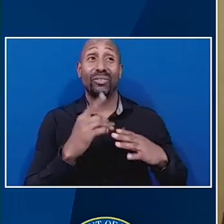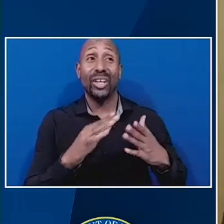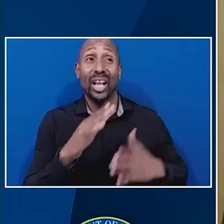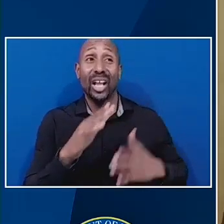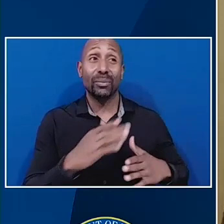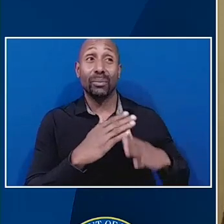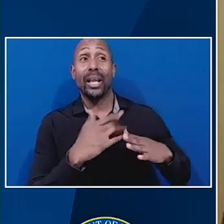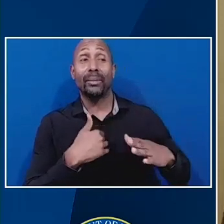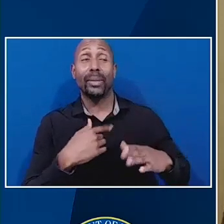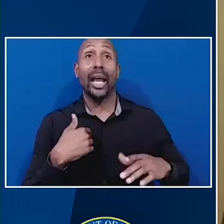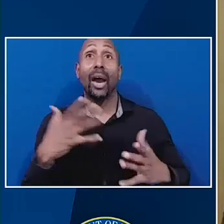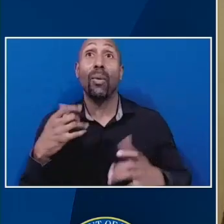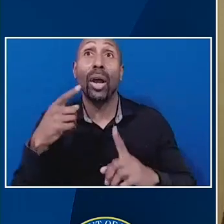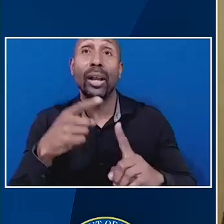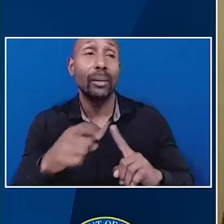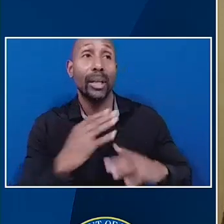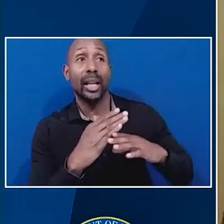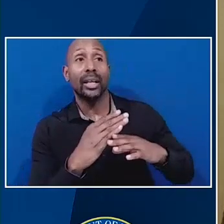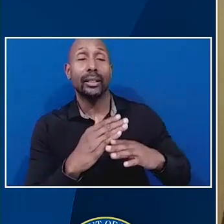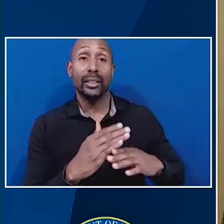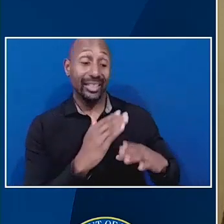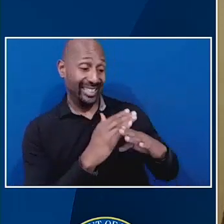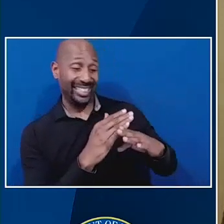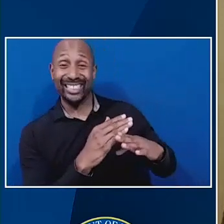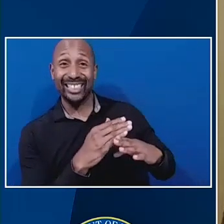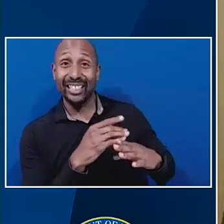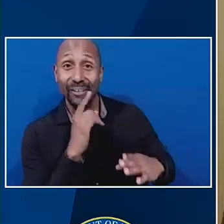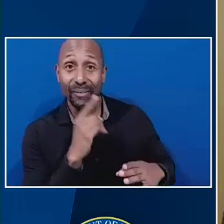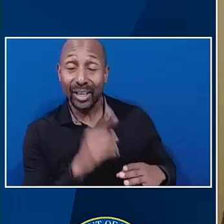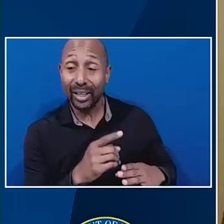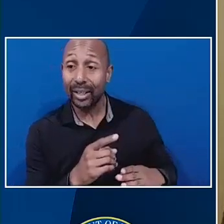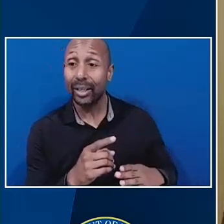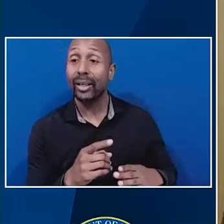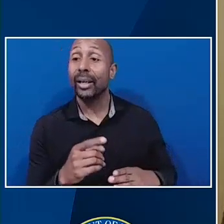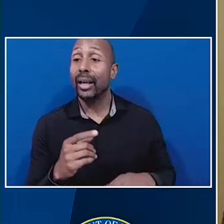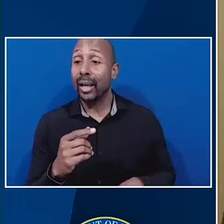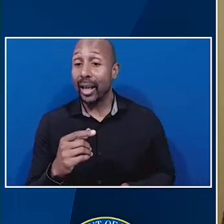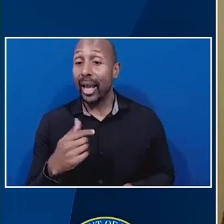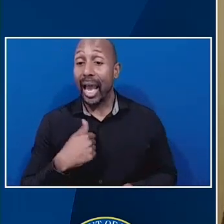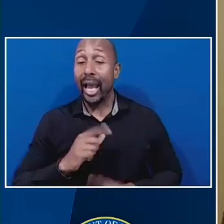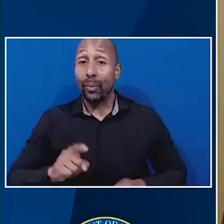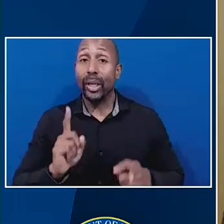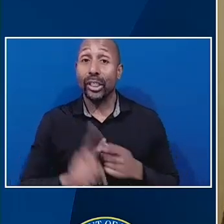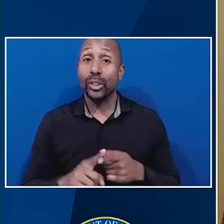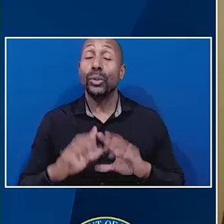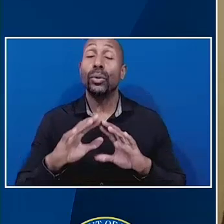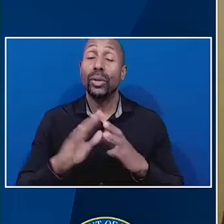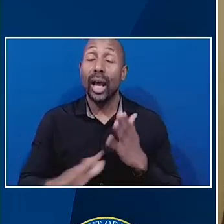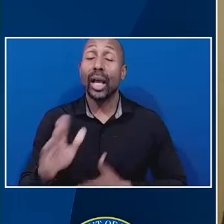Last semester, I did the only thing I knew to do to get materials for my class. I went to the college bookstore and I looked at my classes.